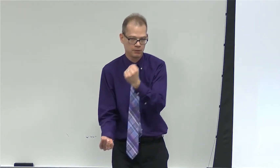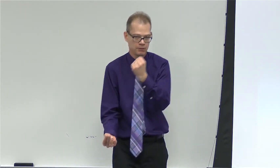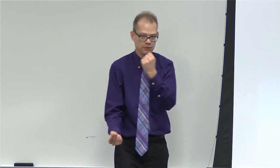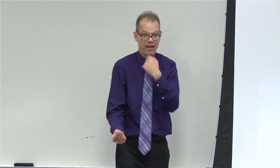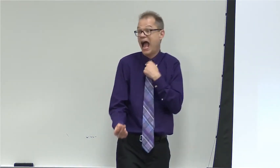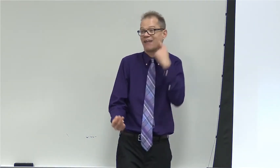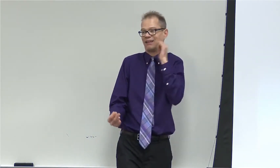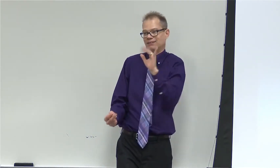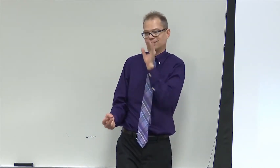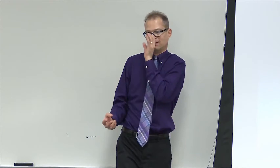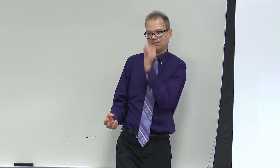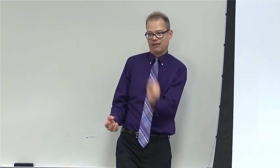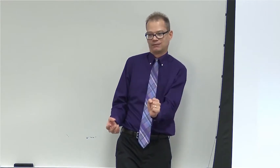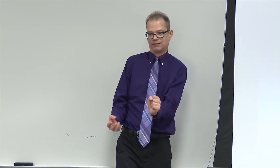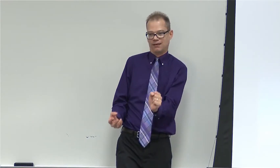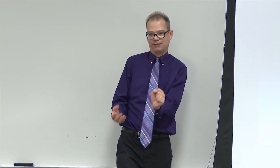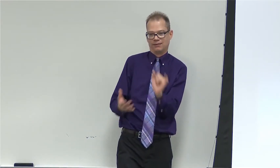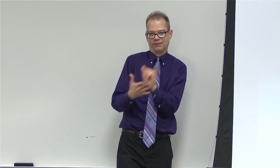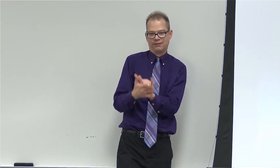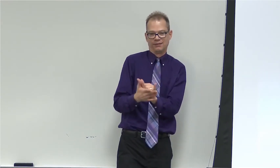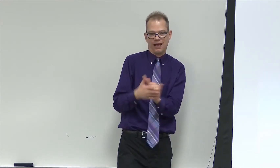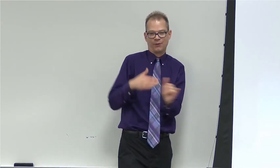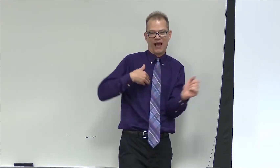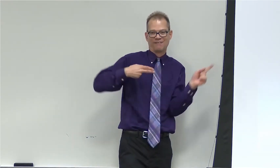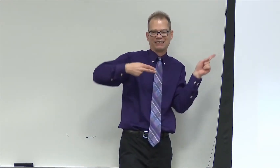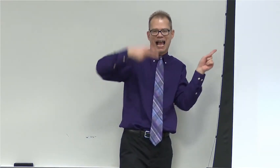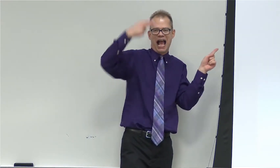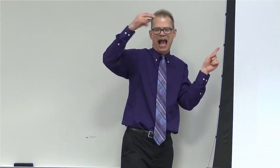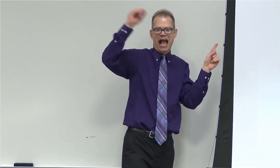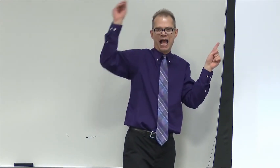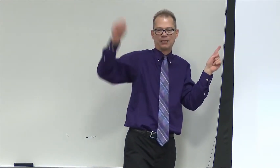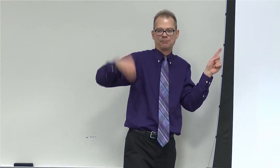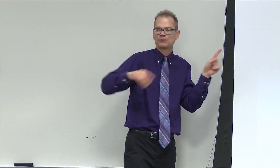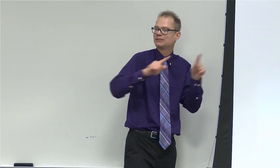I think that's fascinating, that we have a high percentage,